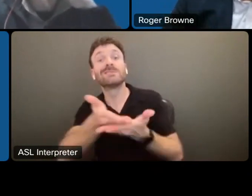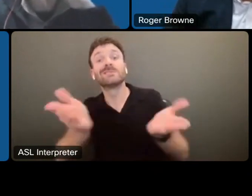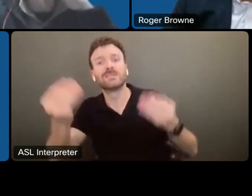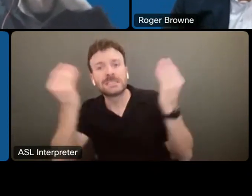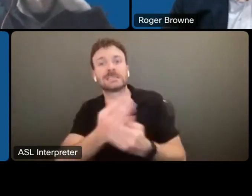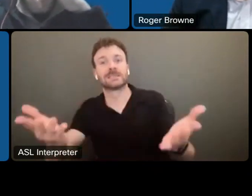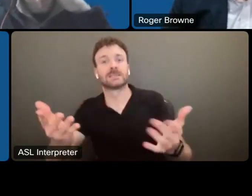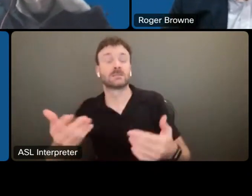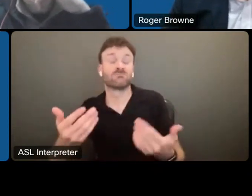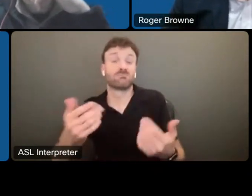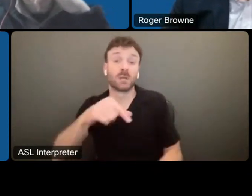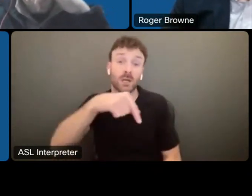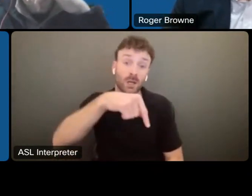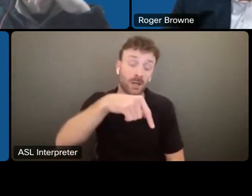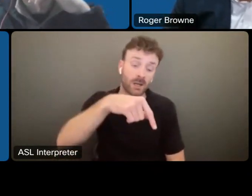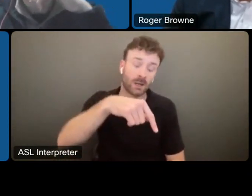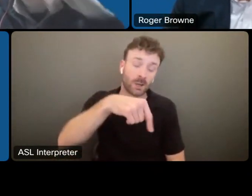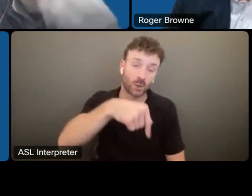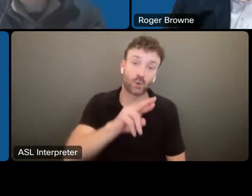whether QR codes or otherwise.